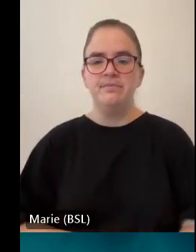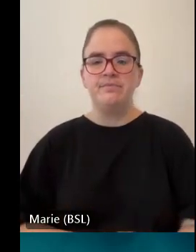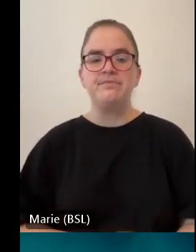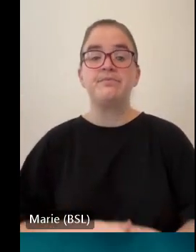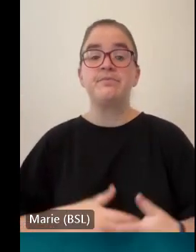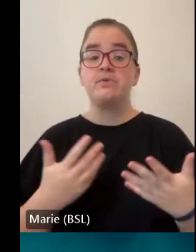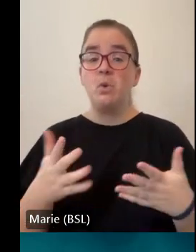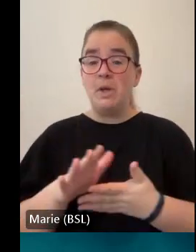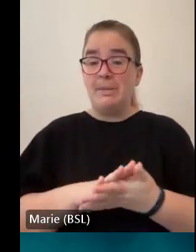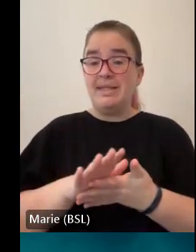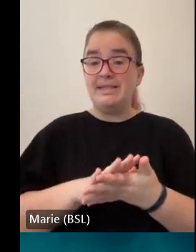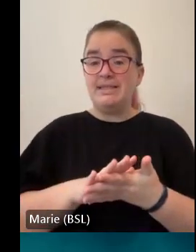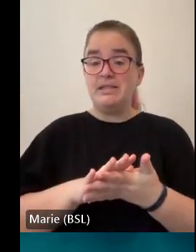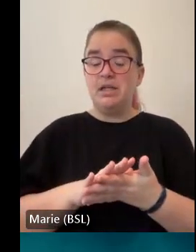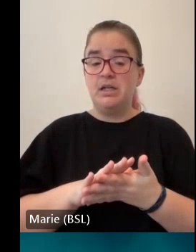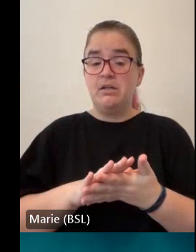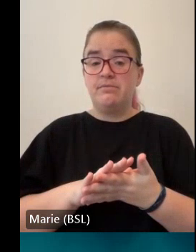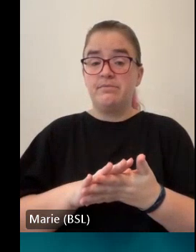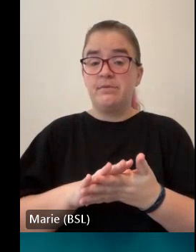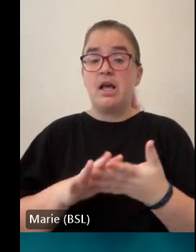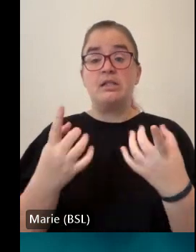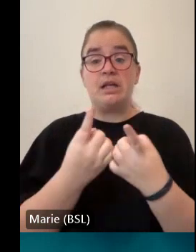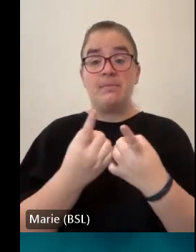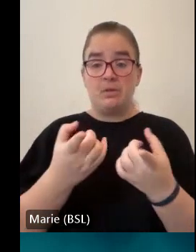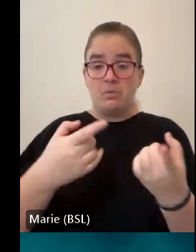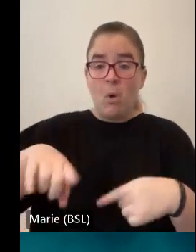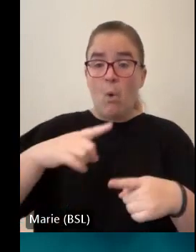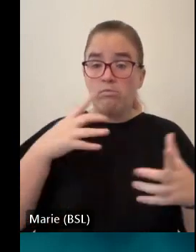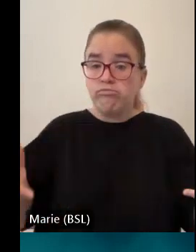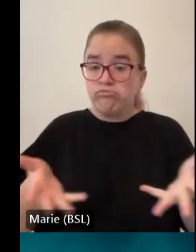Umm, so it's something that we we would actively encourage and